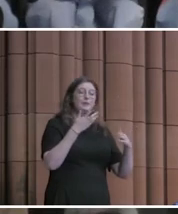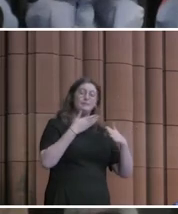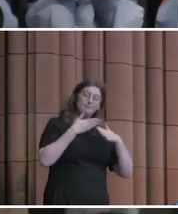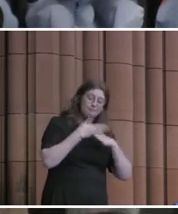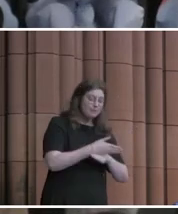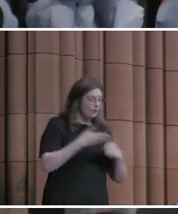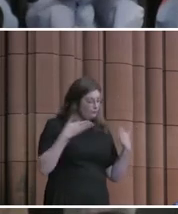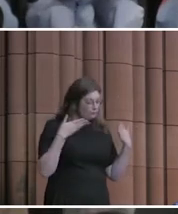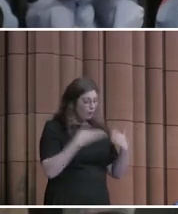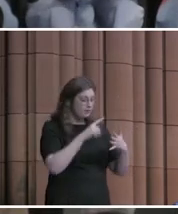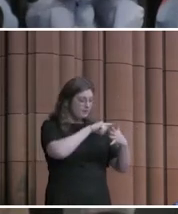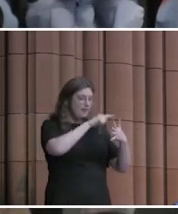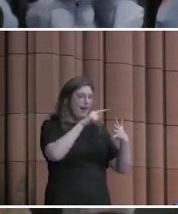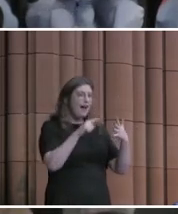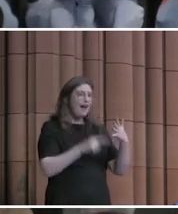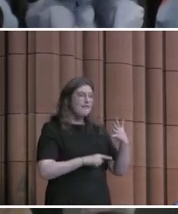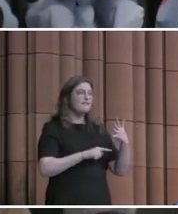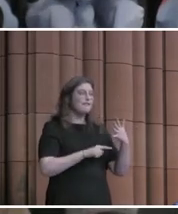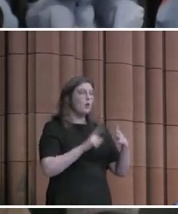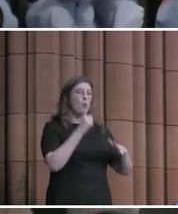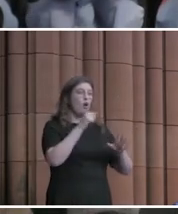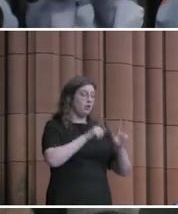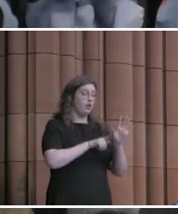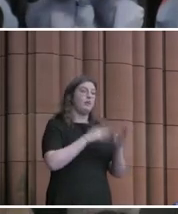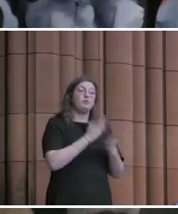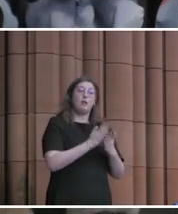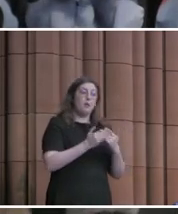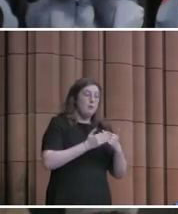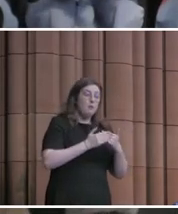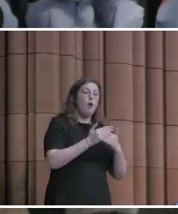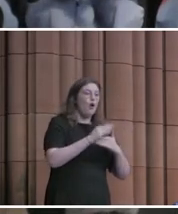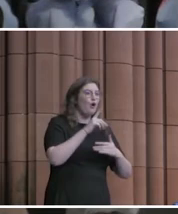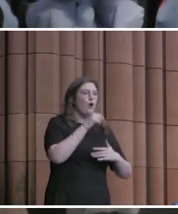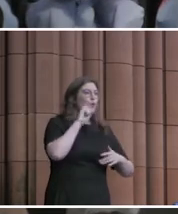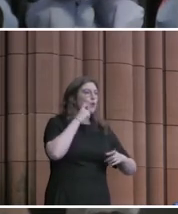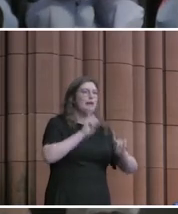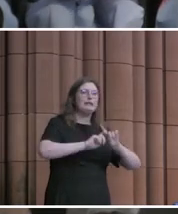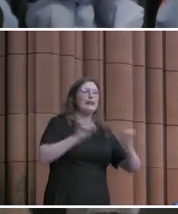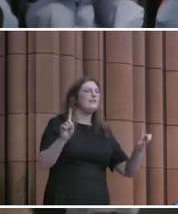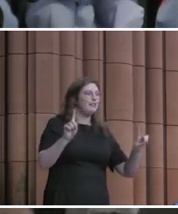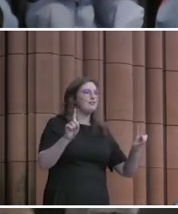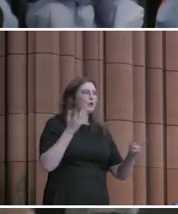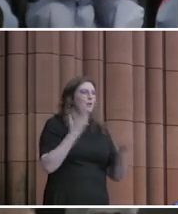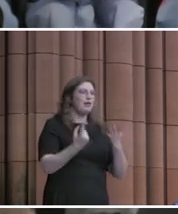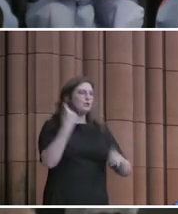in one year, and even more than that, you'll be different from what you were when you started.